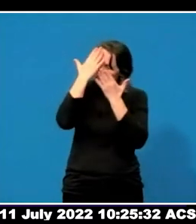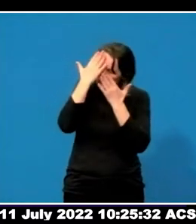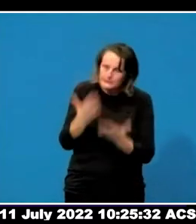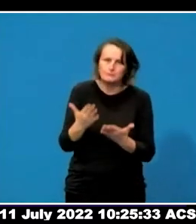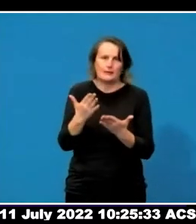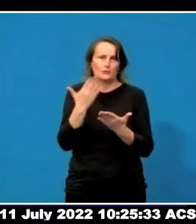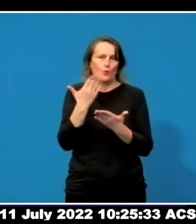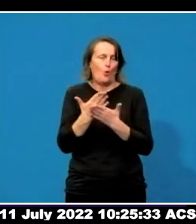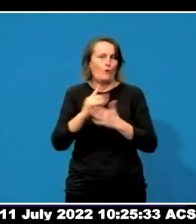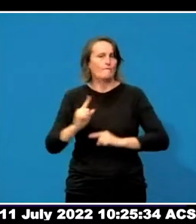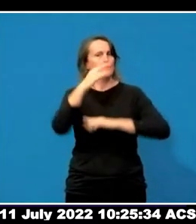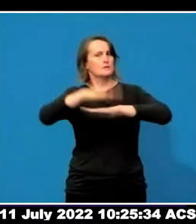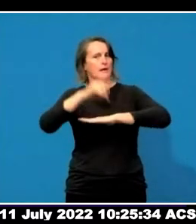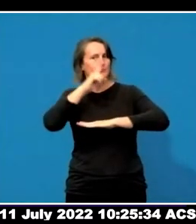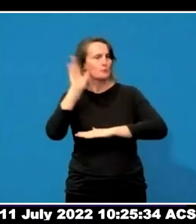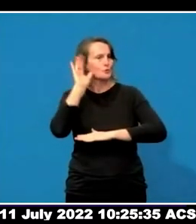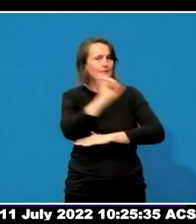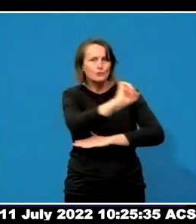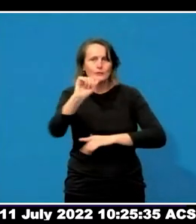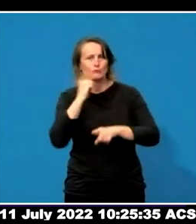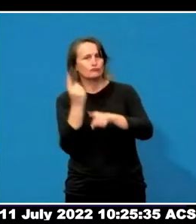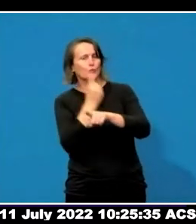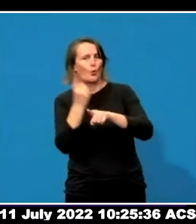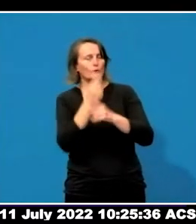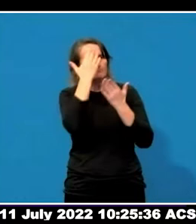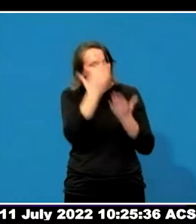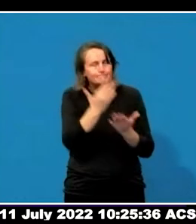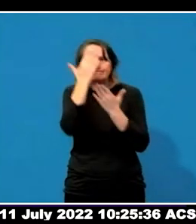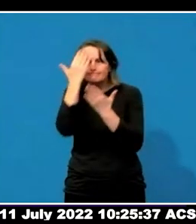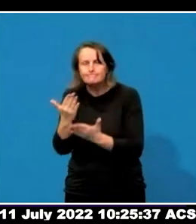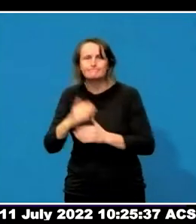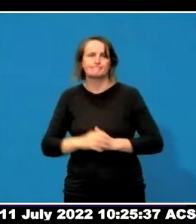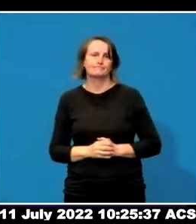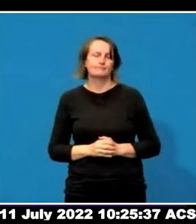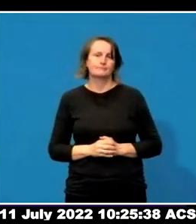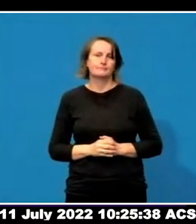the voices of First Nations people, particularly voices advocating for systemic